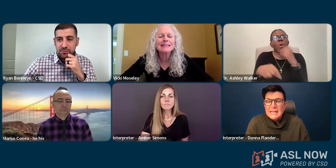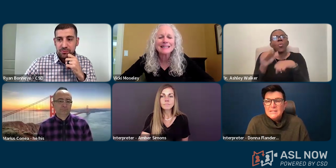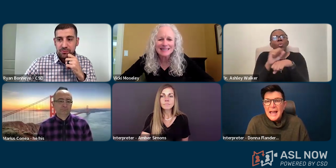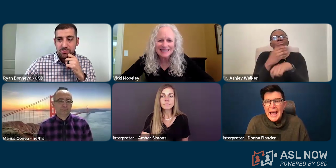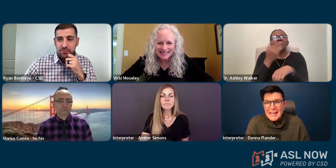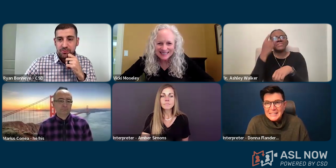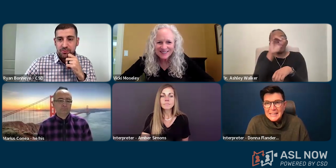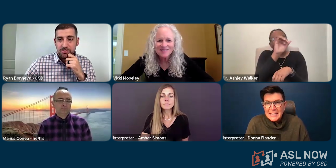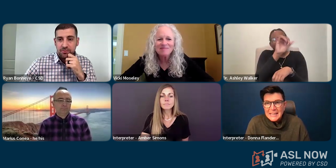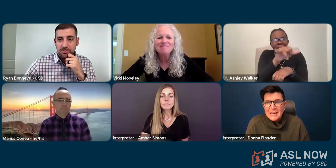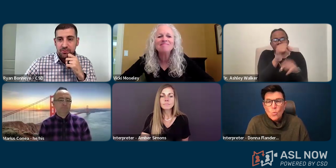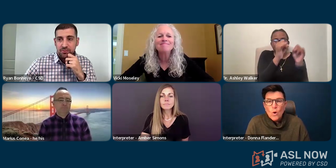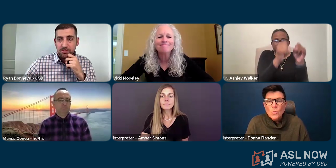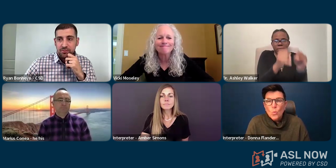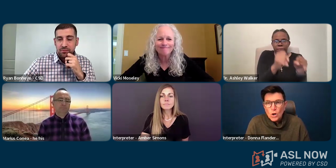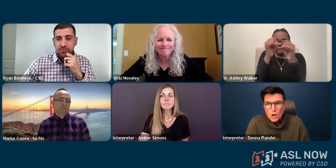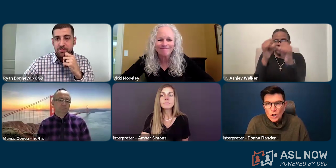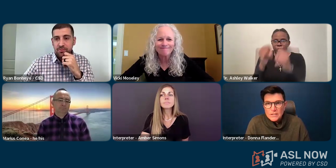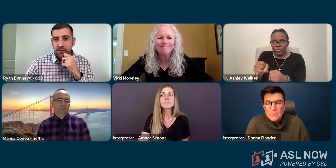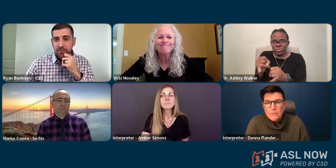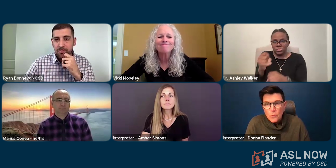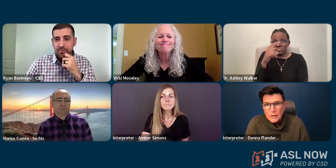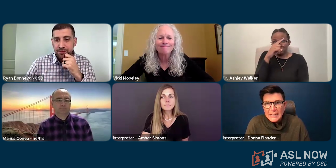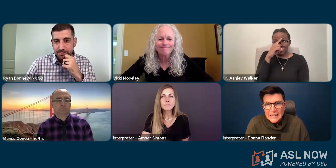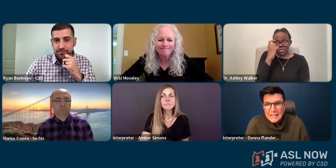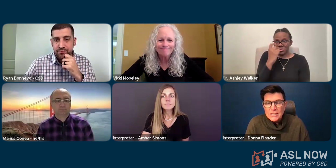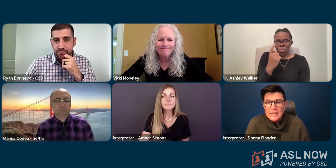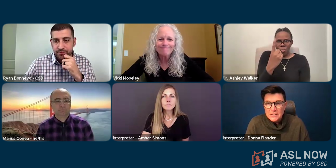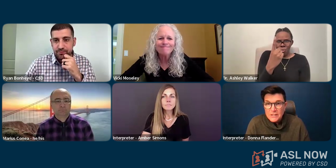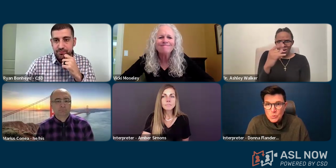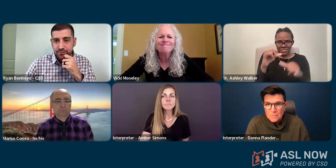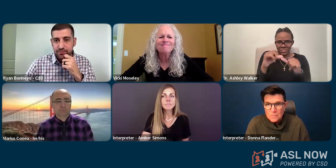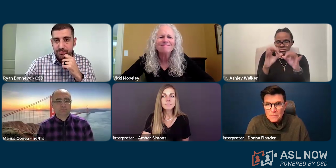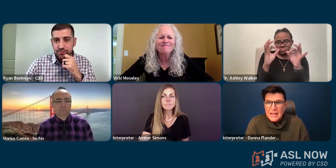means asking what works for each individual